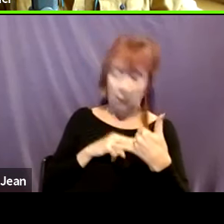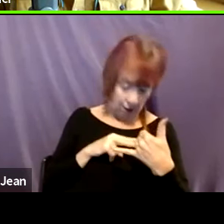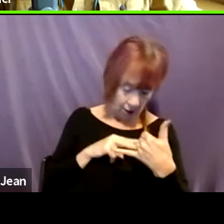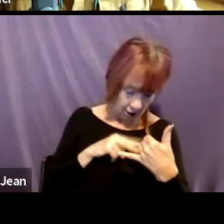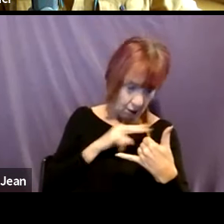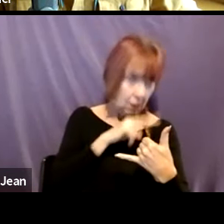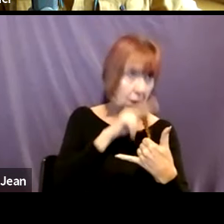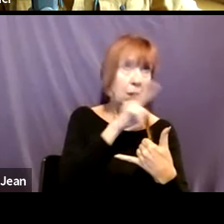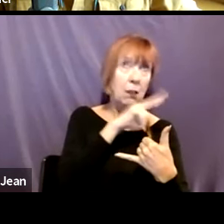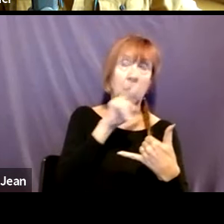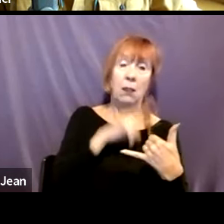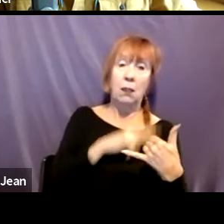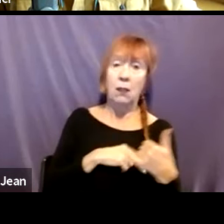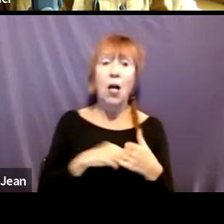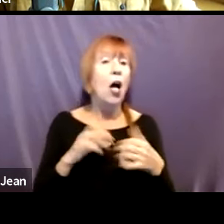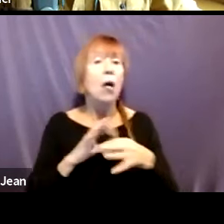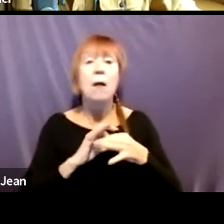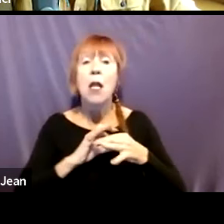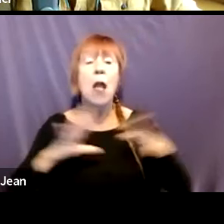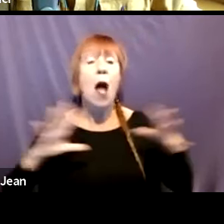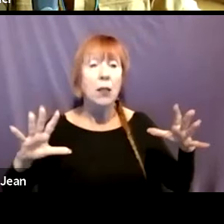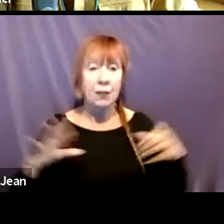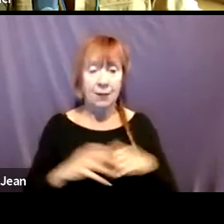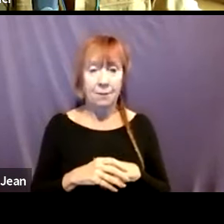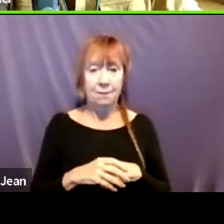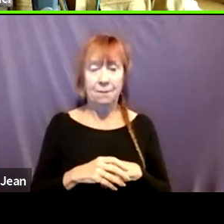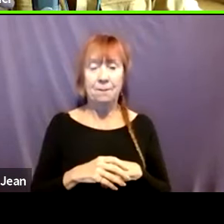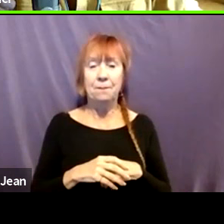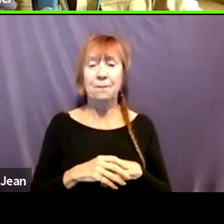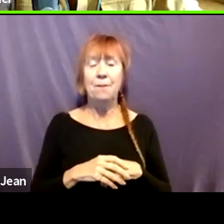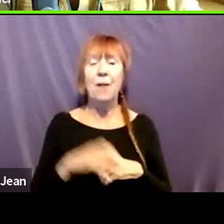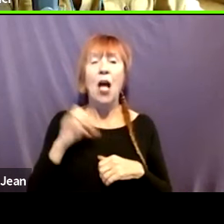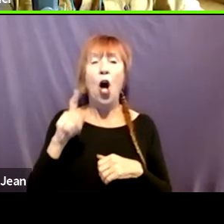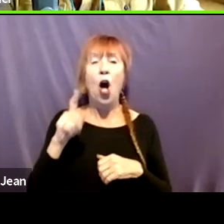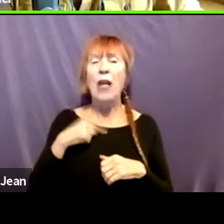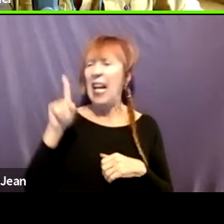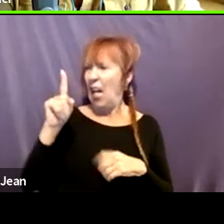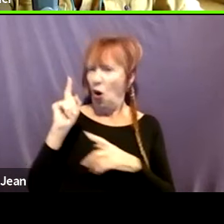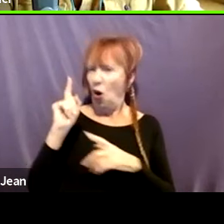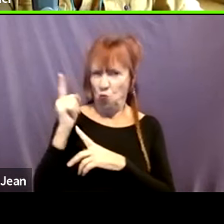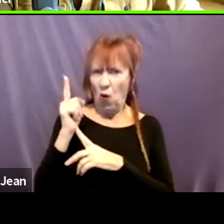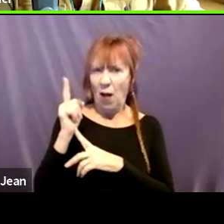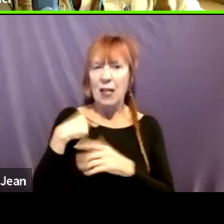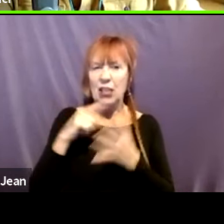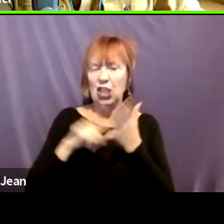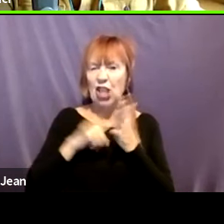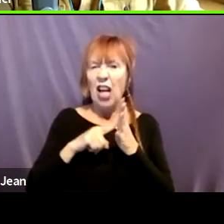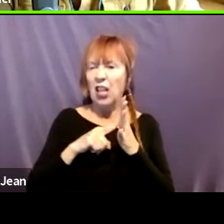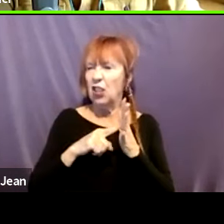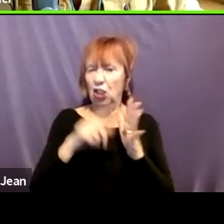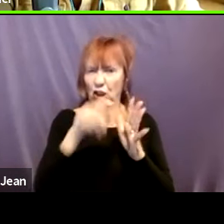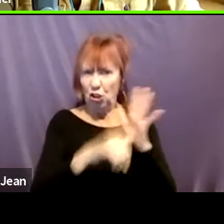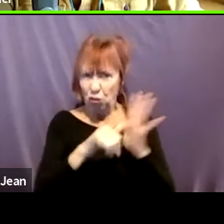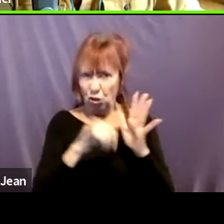Thank you. Really quick, I wanna see if anybody's watching live on YouTube right now. In about 15 minutes, we're gonna open it up to audience questions,